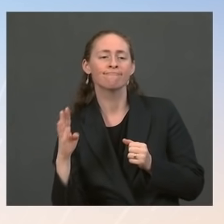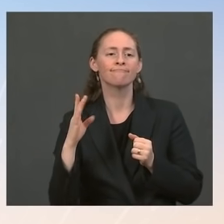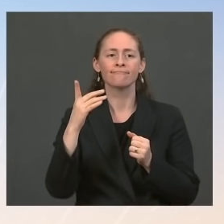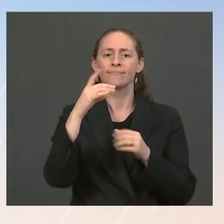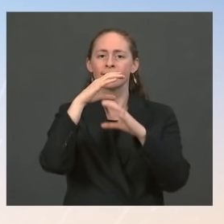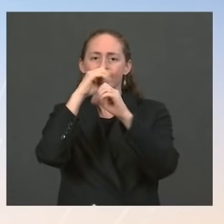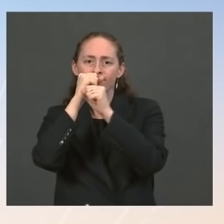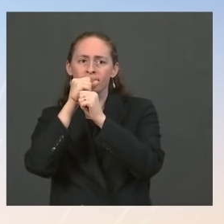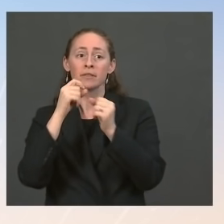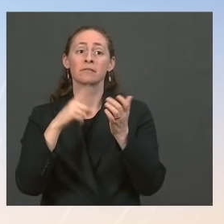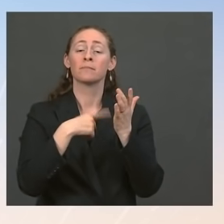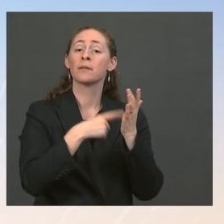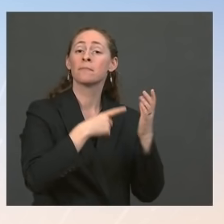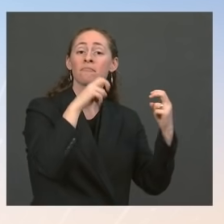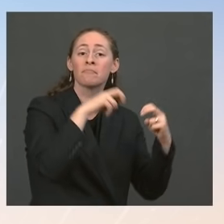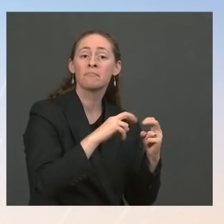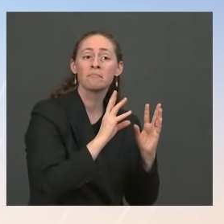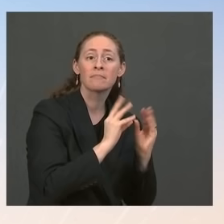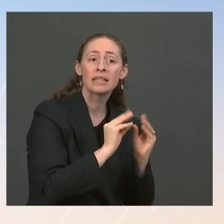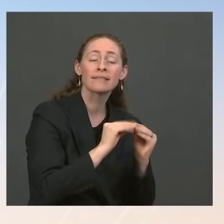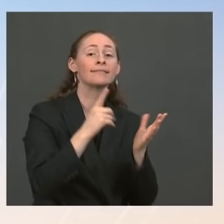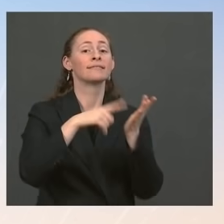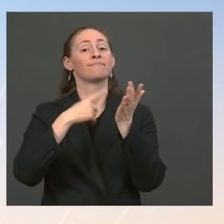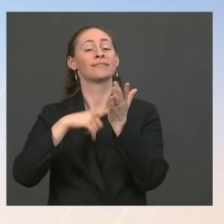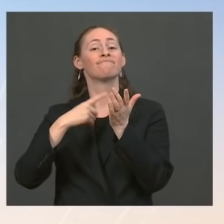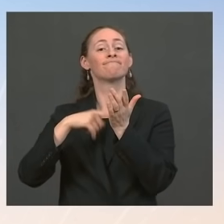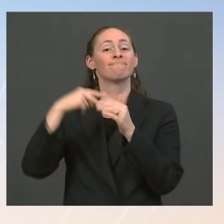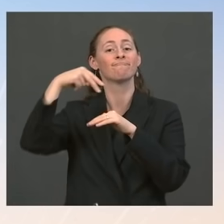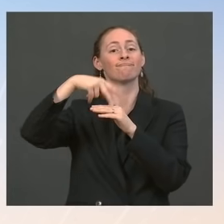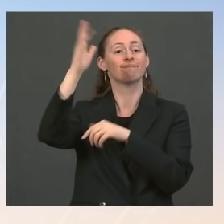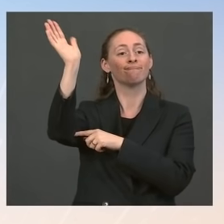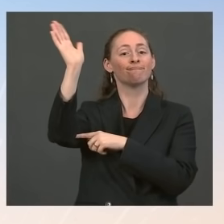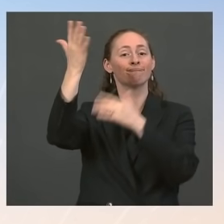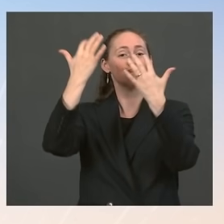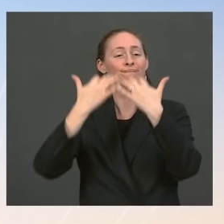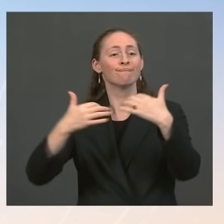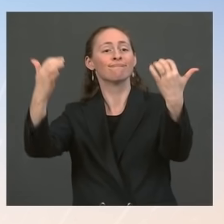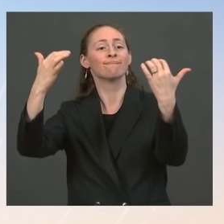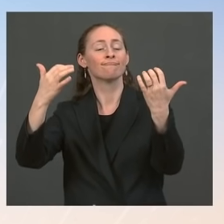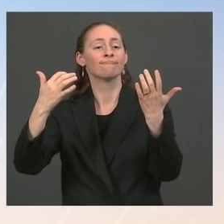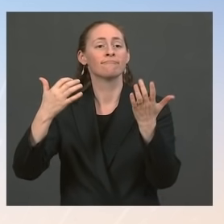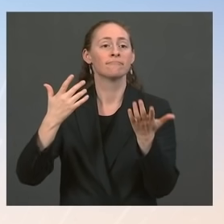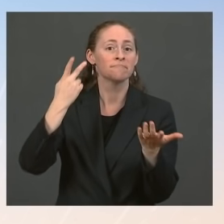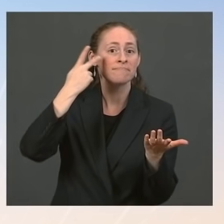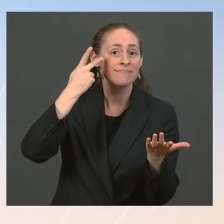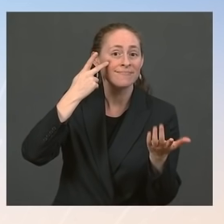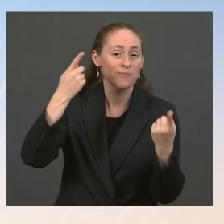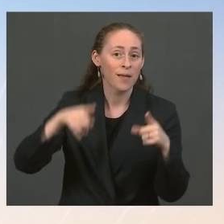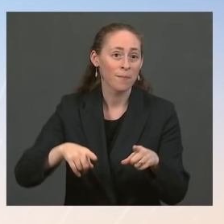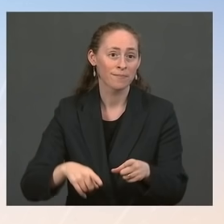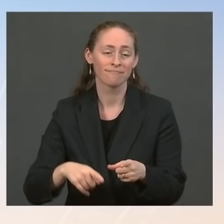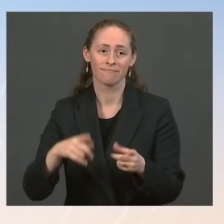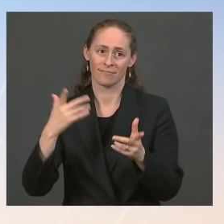Sometimes it means public speeches. And, obviously, the proof will be in the pudding if we get the legislation passed. Go ahead. The Press: Hi, Jen.